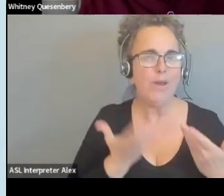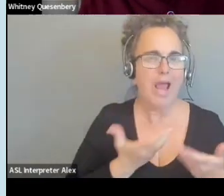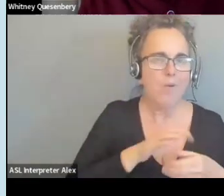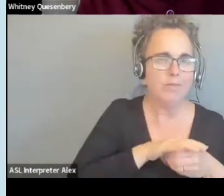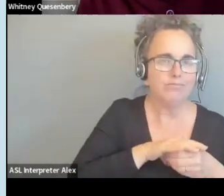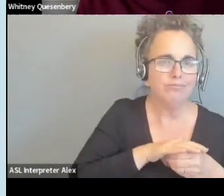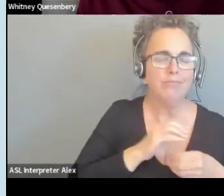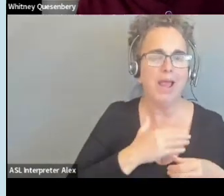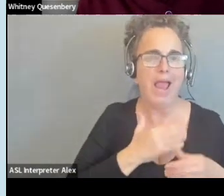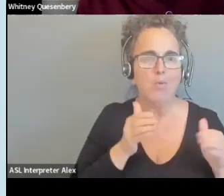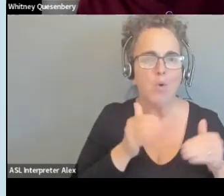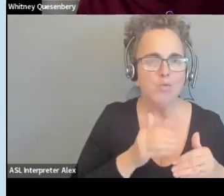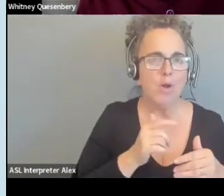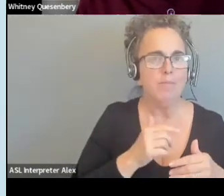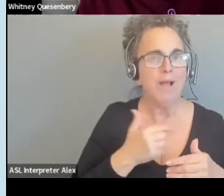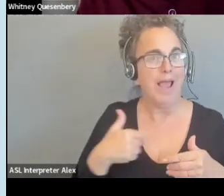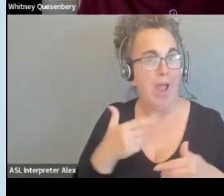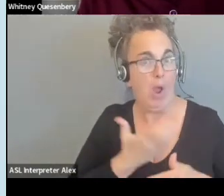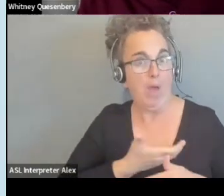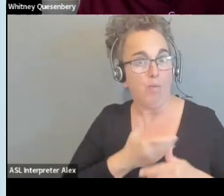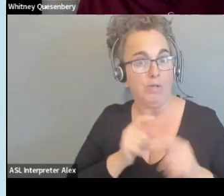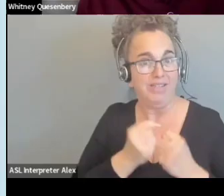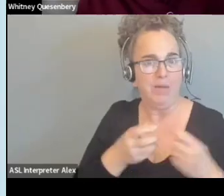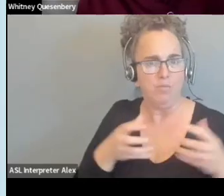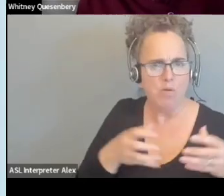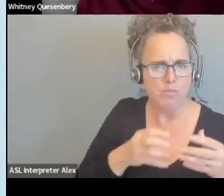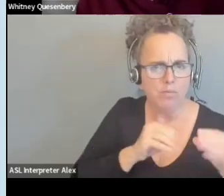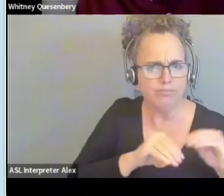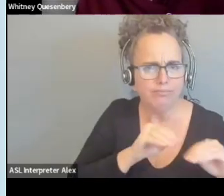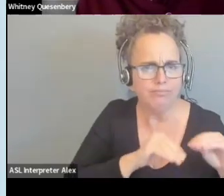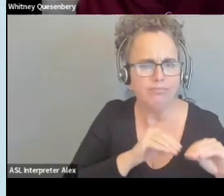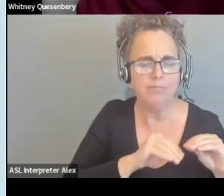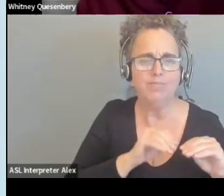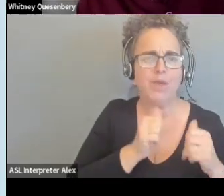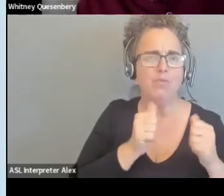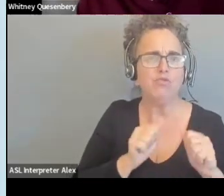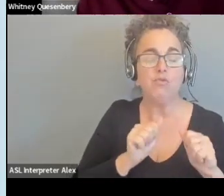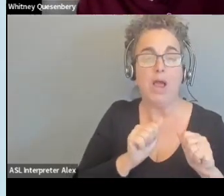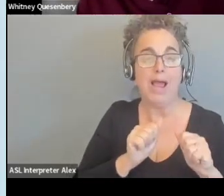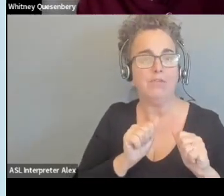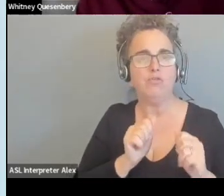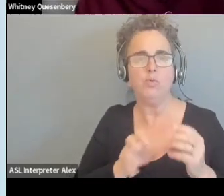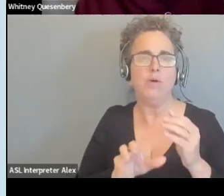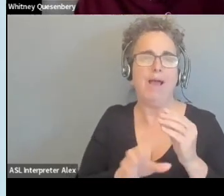as we're working on something by putting a human face on dry data and technical requirements.